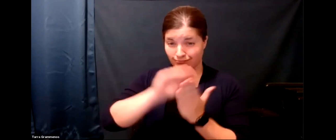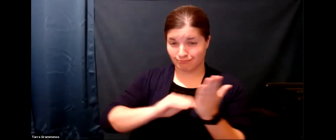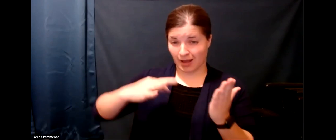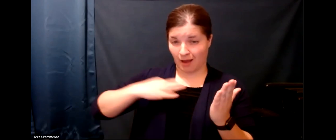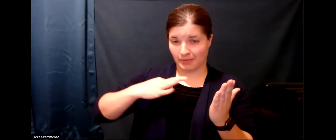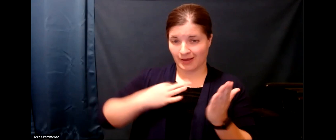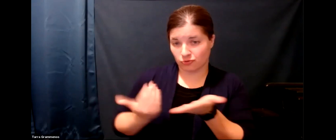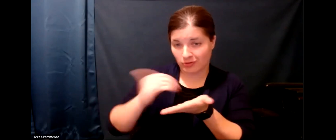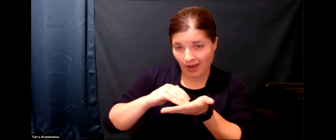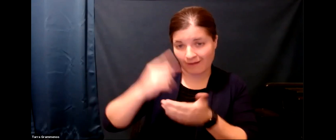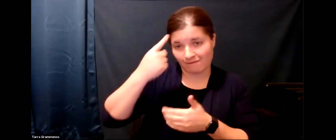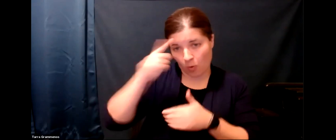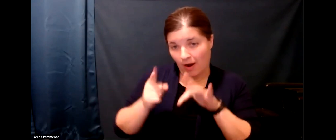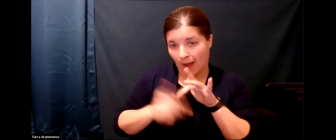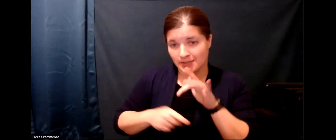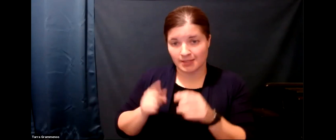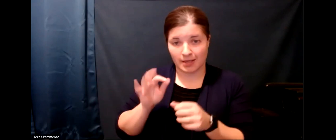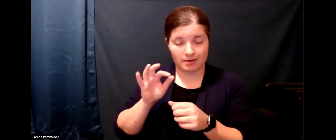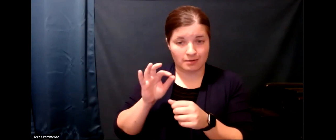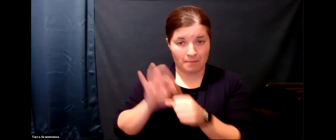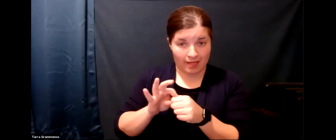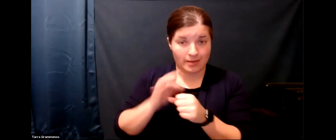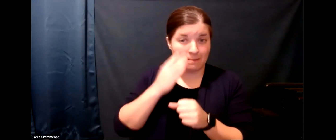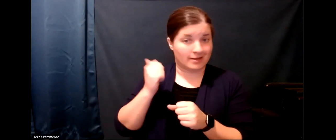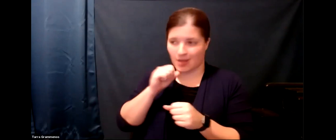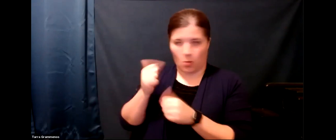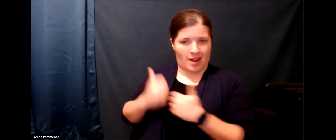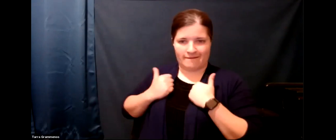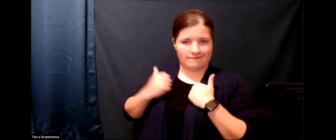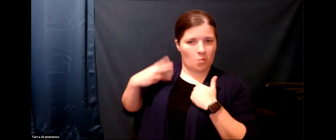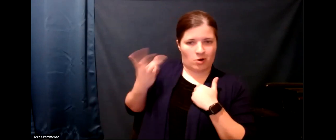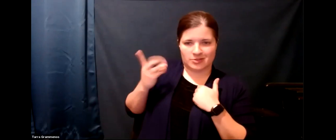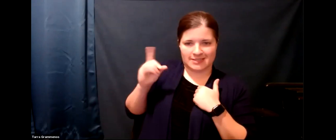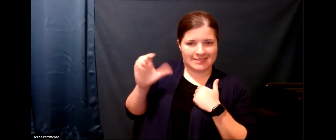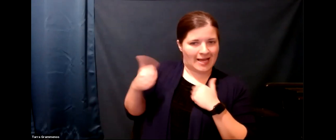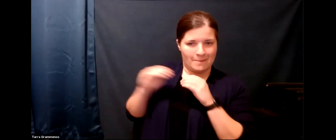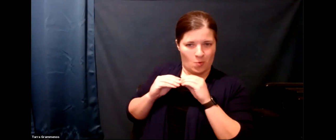that I am no longer living in D.C. and have moved back to Minnesota?